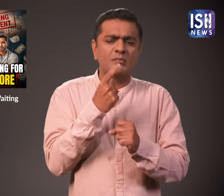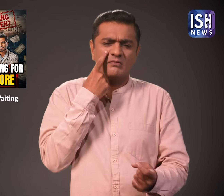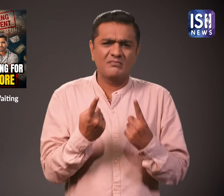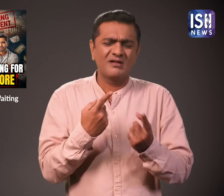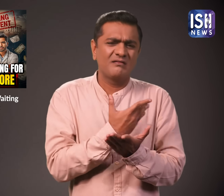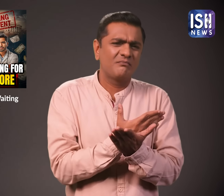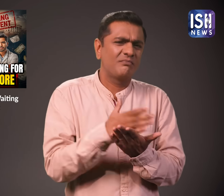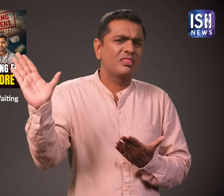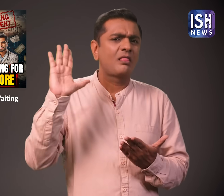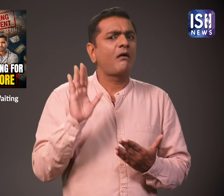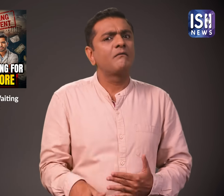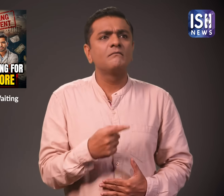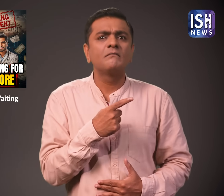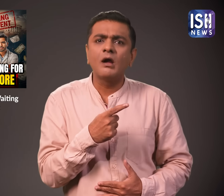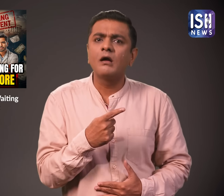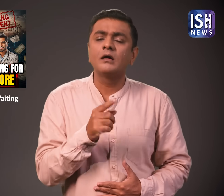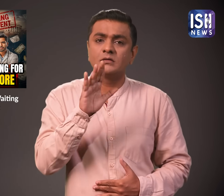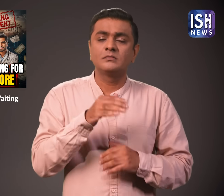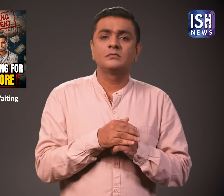When the government checks, such claims are rejected.